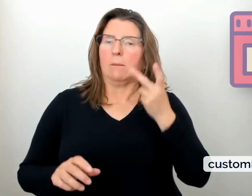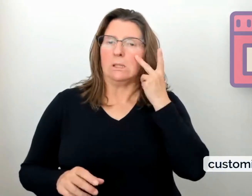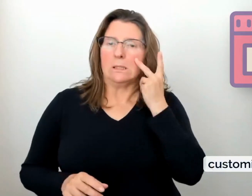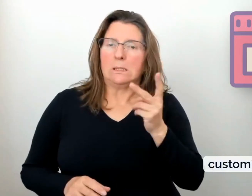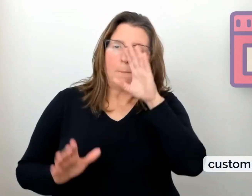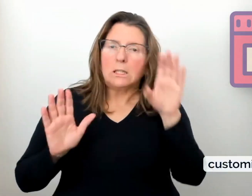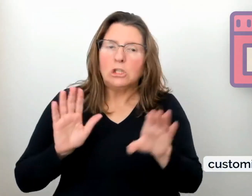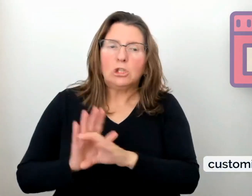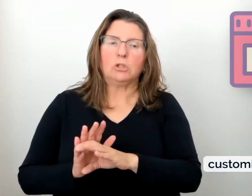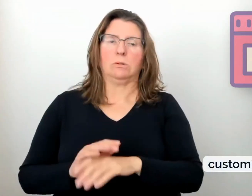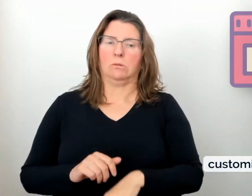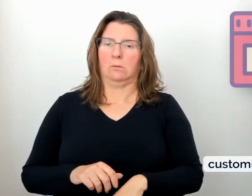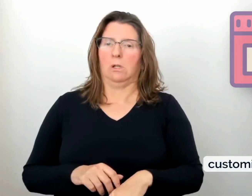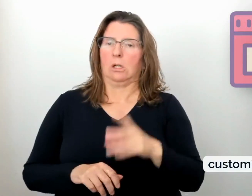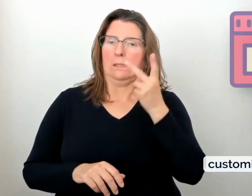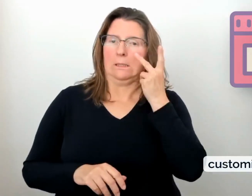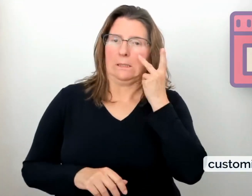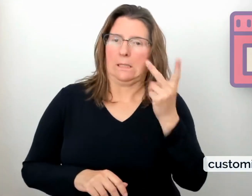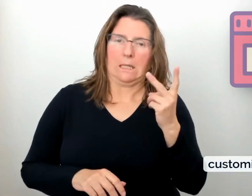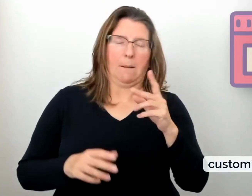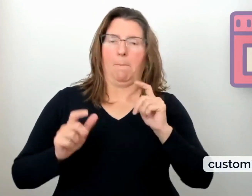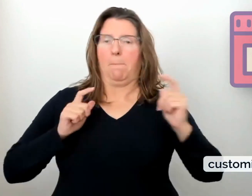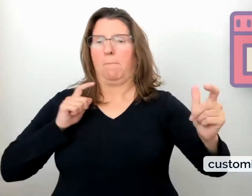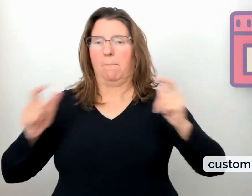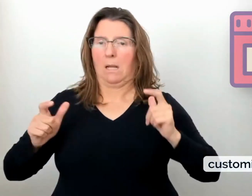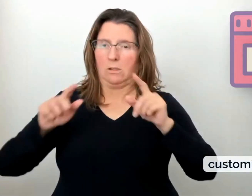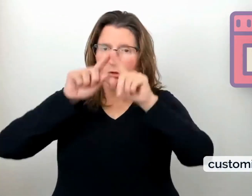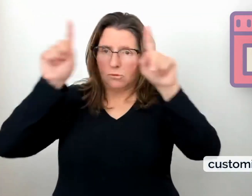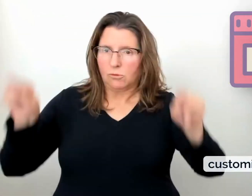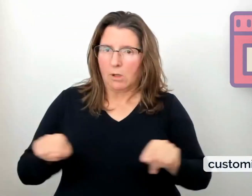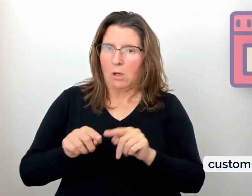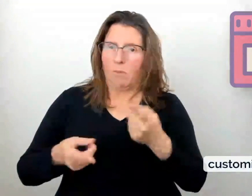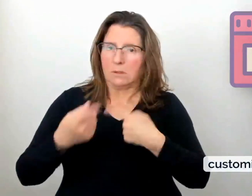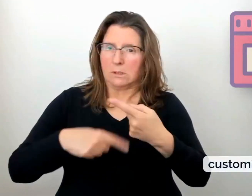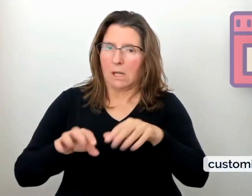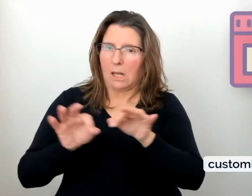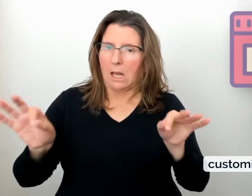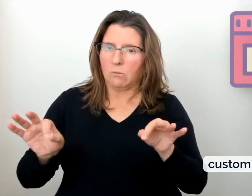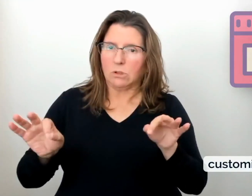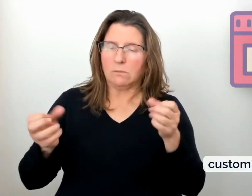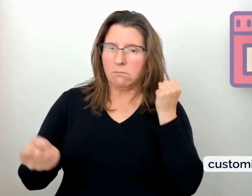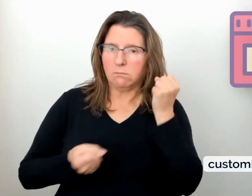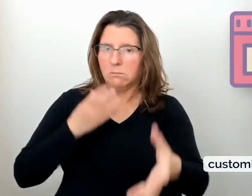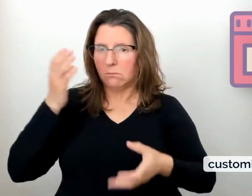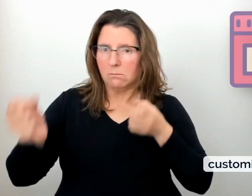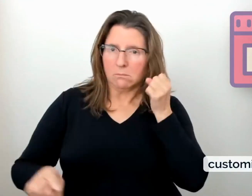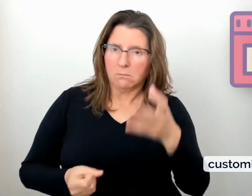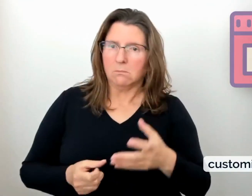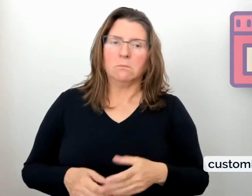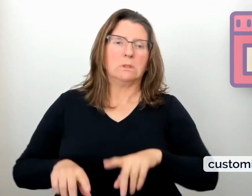Content presented in sign language should be given plenty of space on the screen.